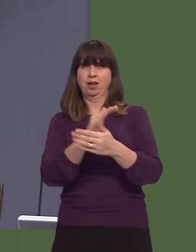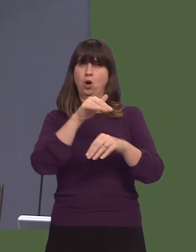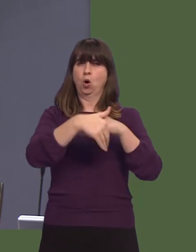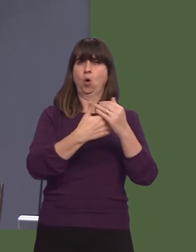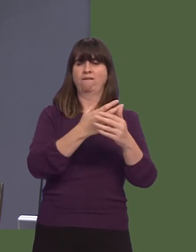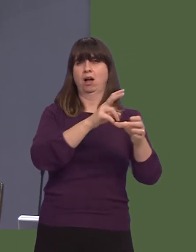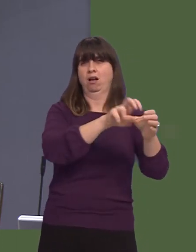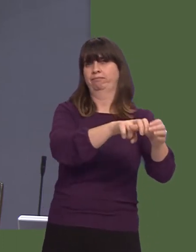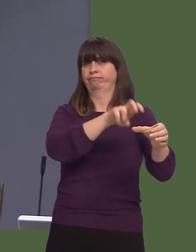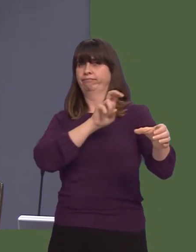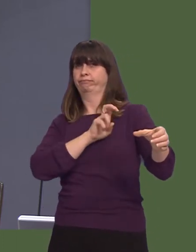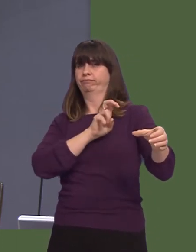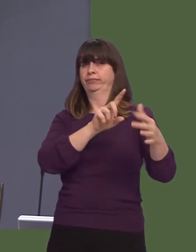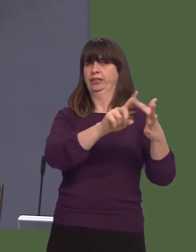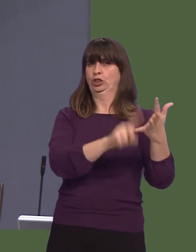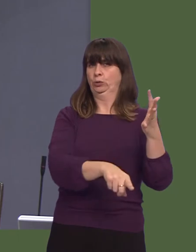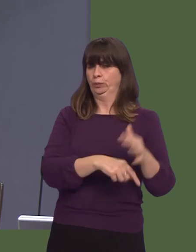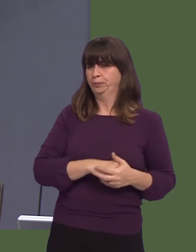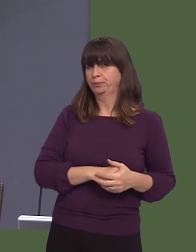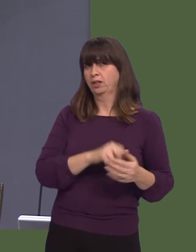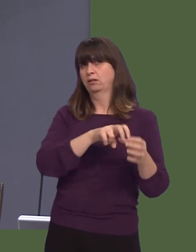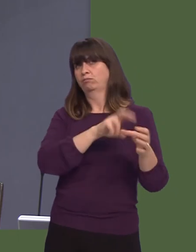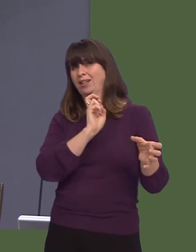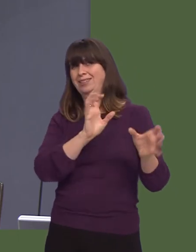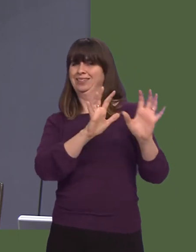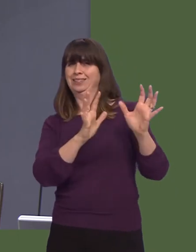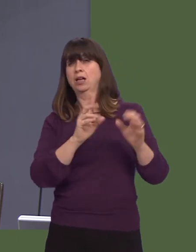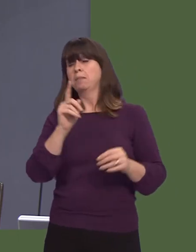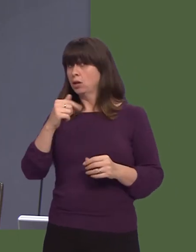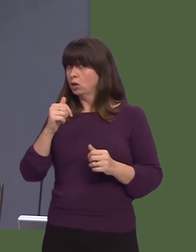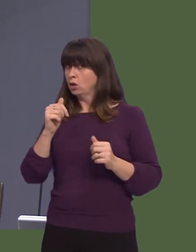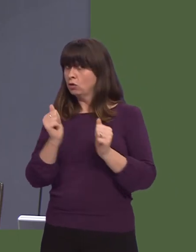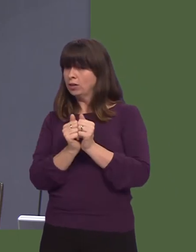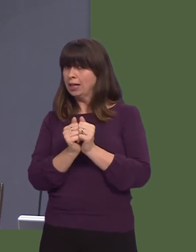from the European Union, but doesn't he agree that, as a first step to a new, comprehensive